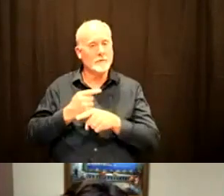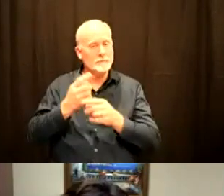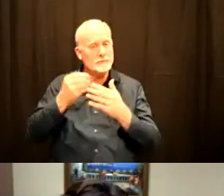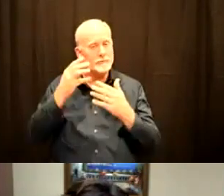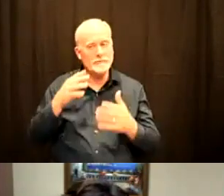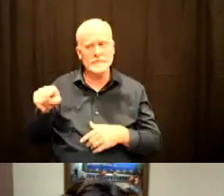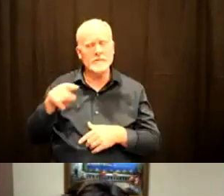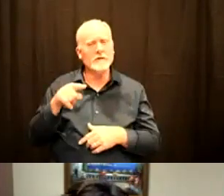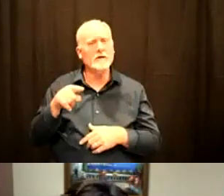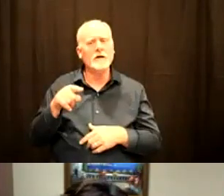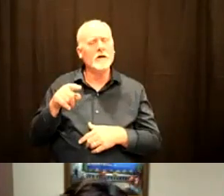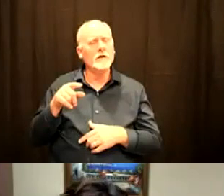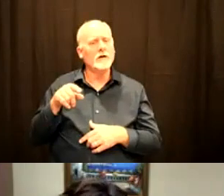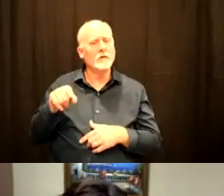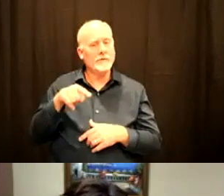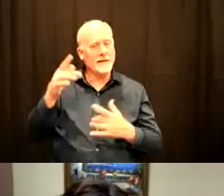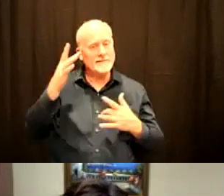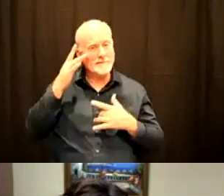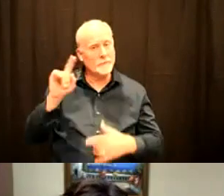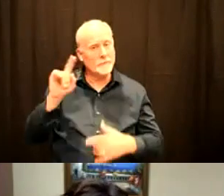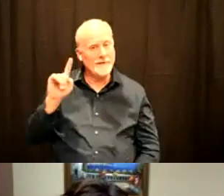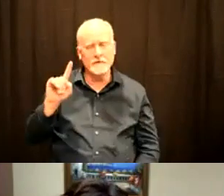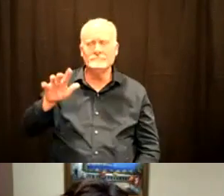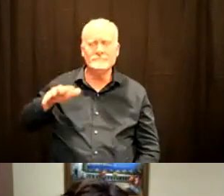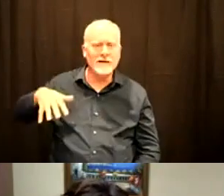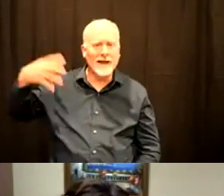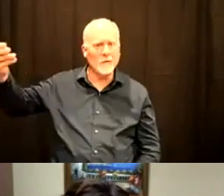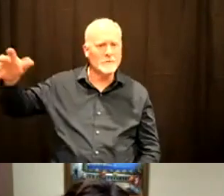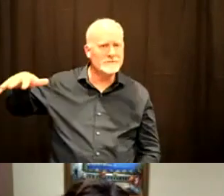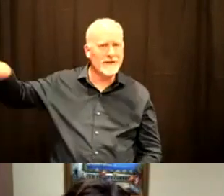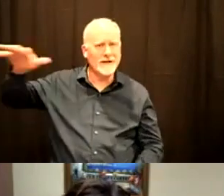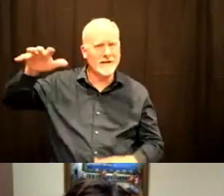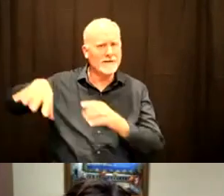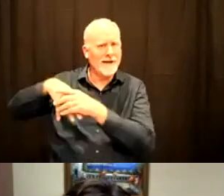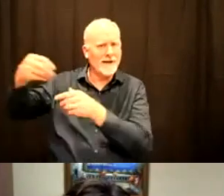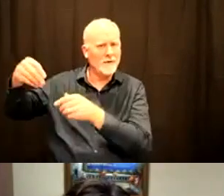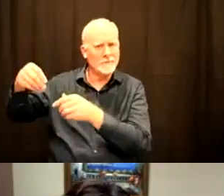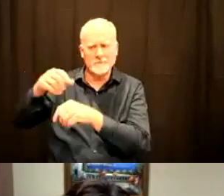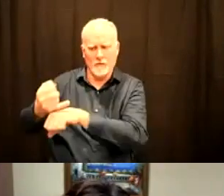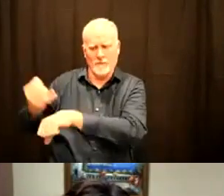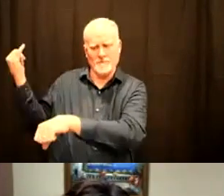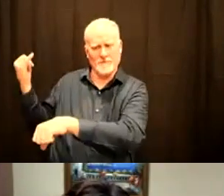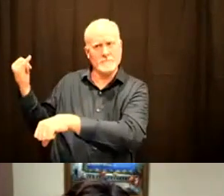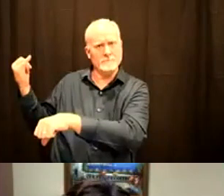activities outside of our campus that drove this so the data didn't give us logic not to return